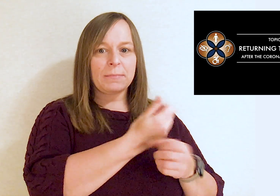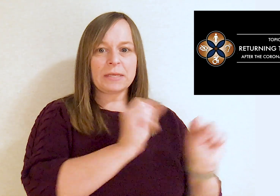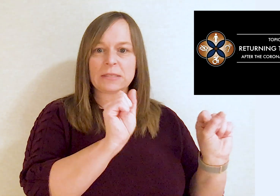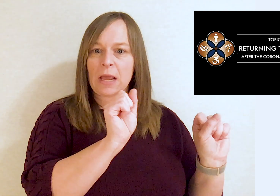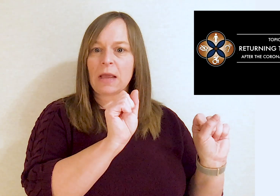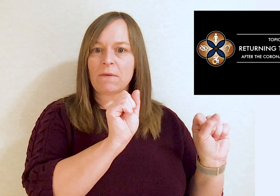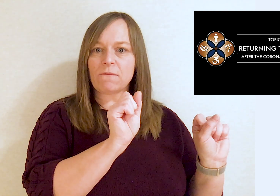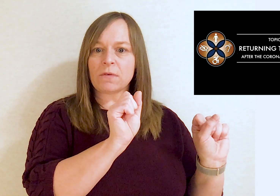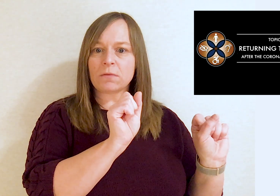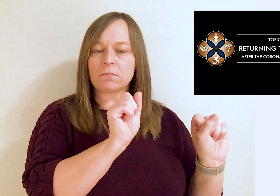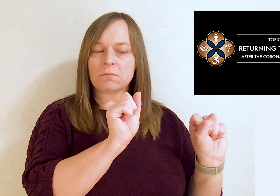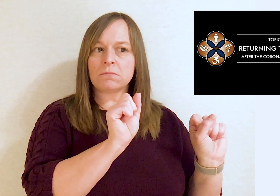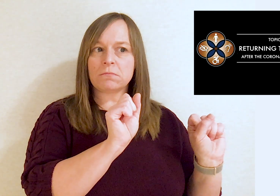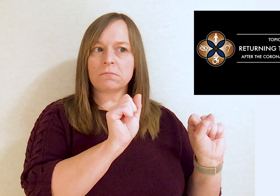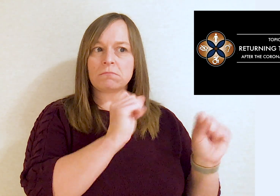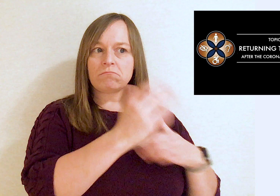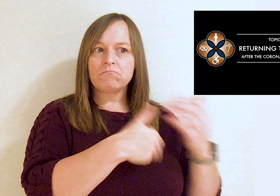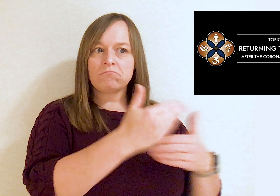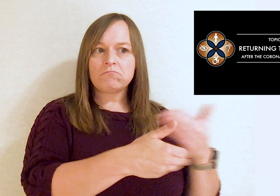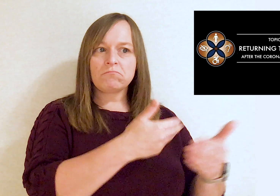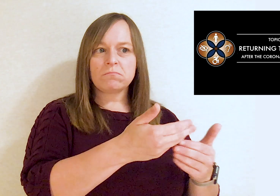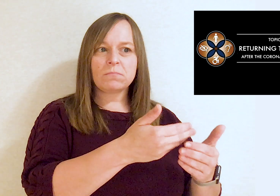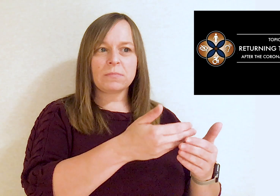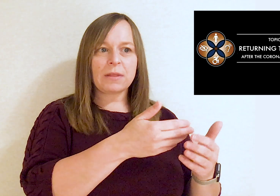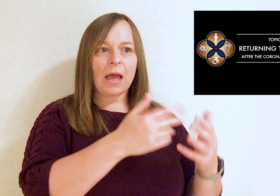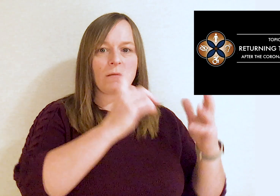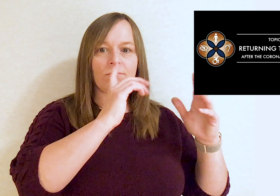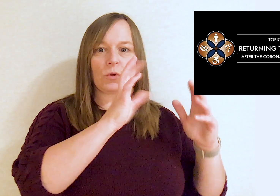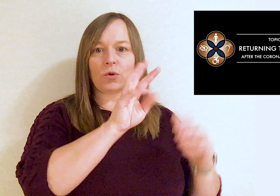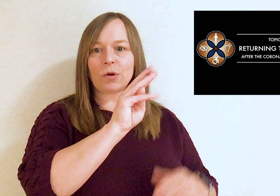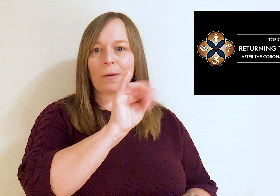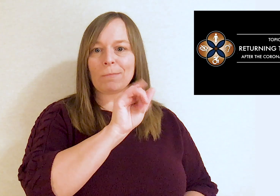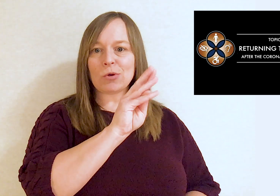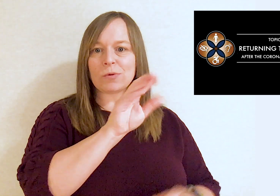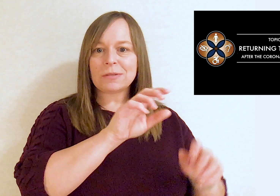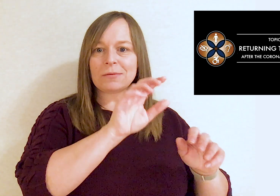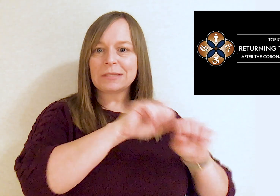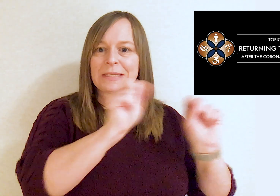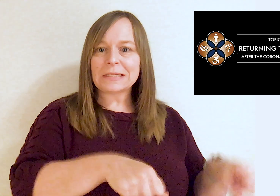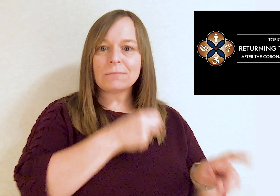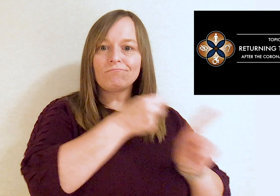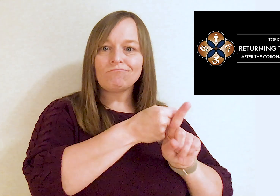safe and sound daily that significantly compromised her immune system. So in that